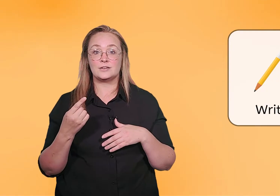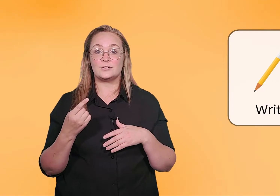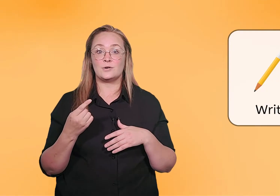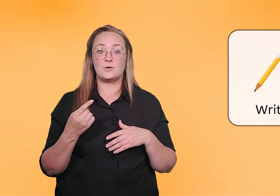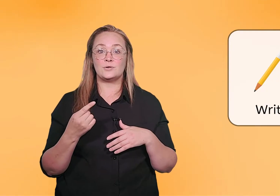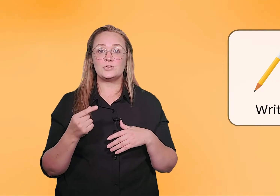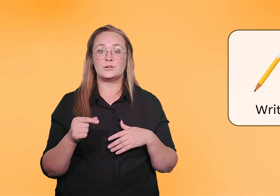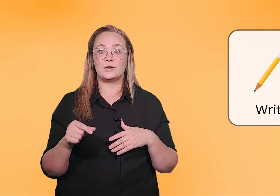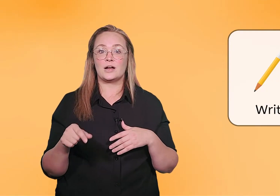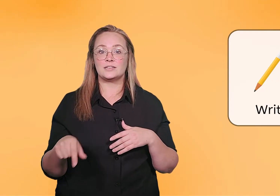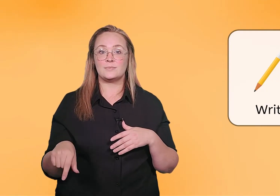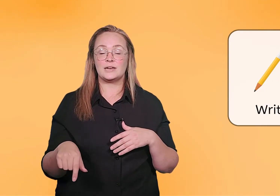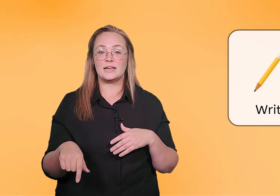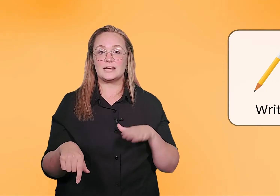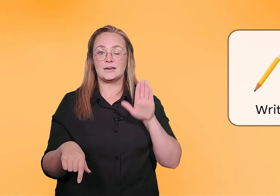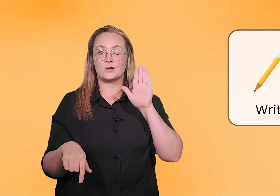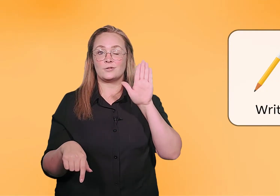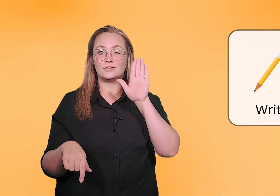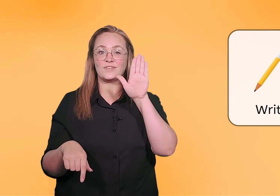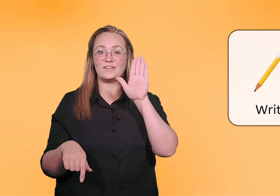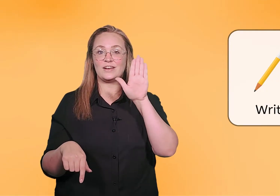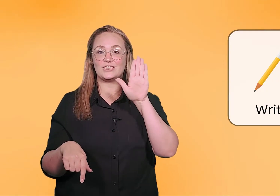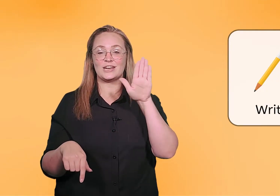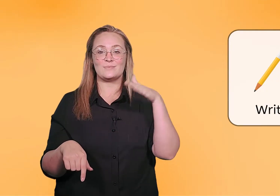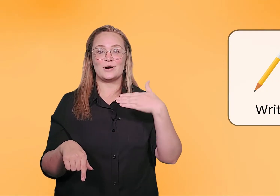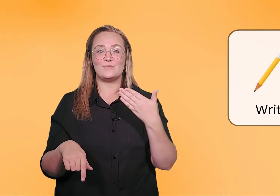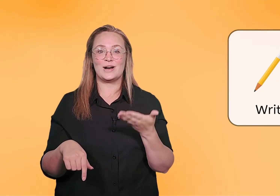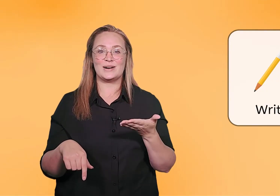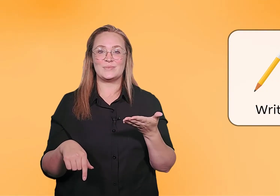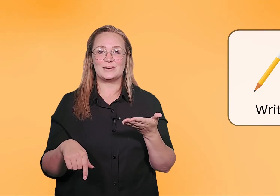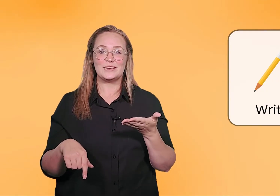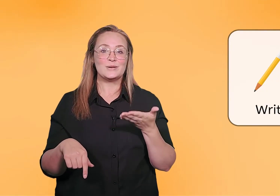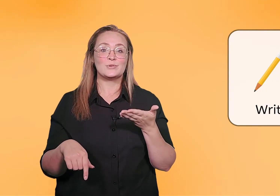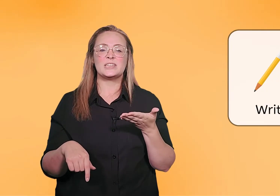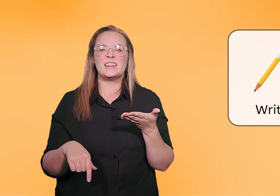you'll hold your non-dominant hand in a close five handshape, palm up. Pretend